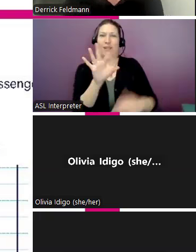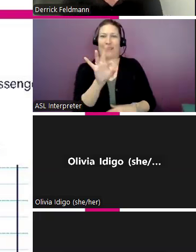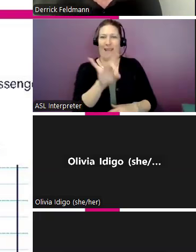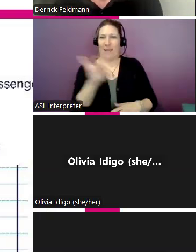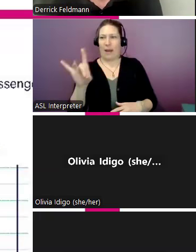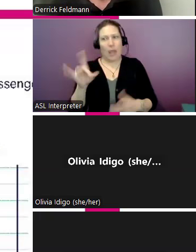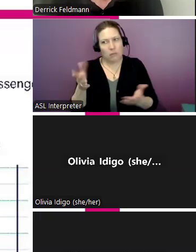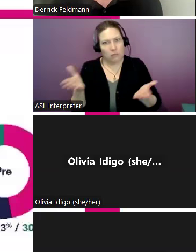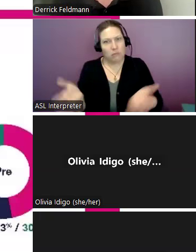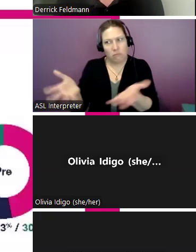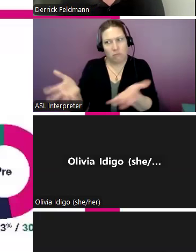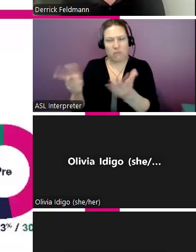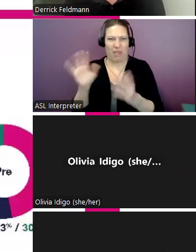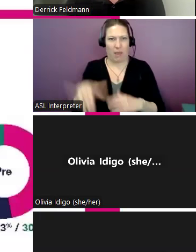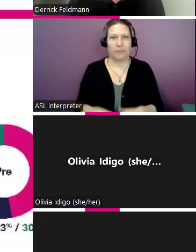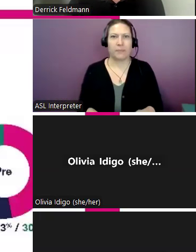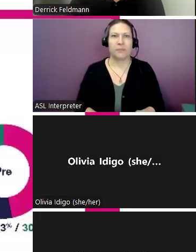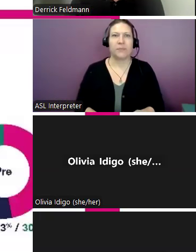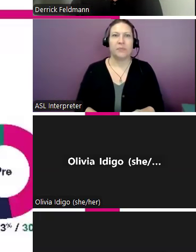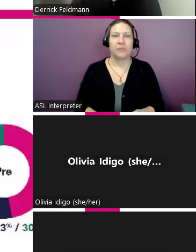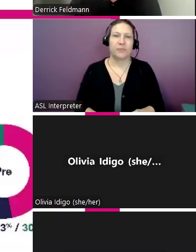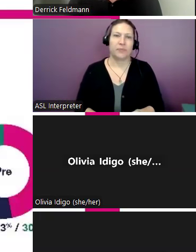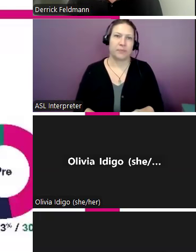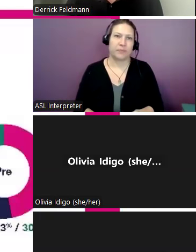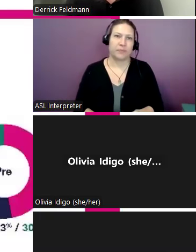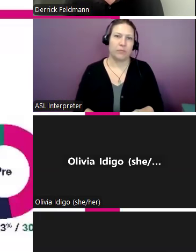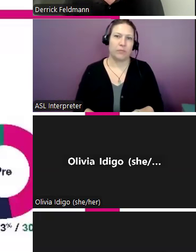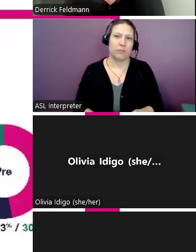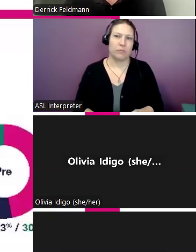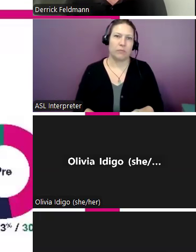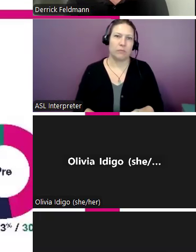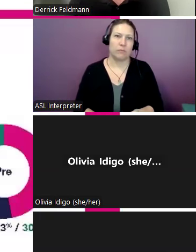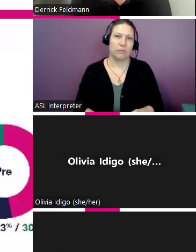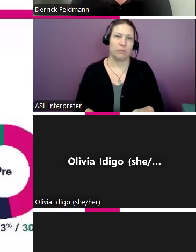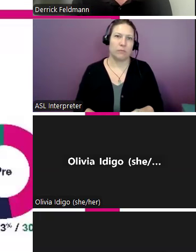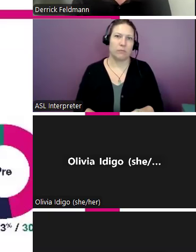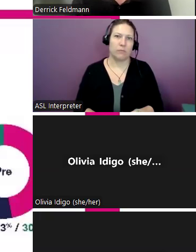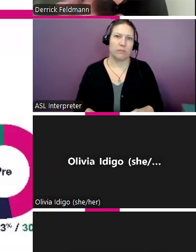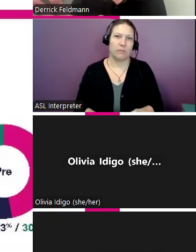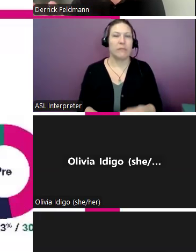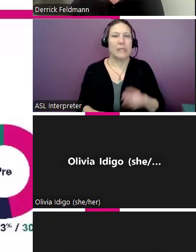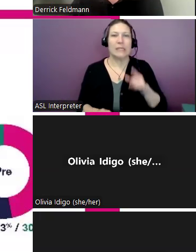Next slide. And on this one, we're gonna, I just wanted to showcase--this is my circle slide.